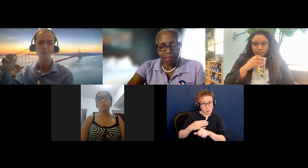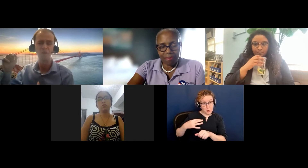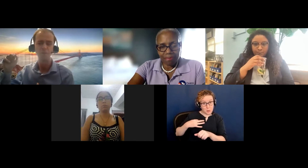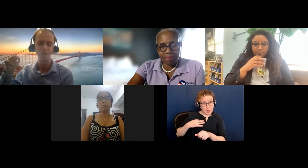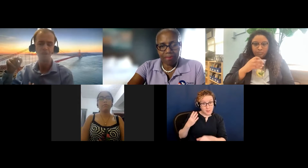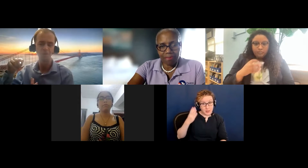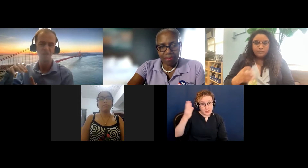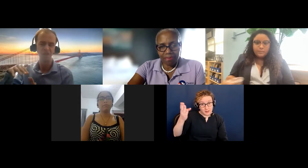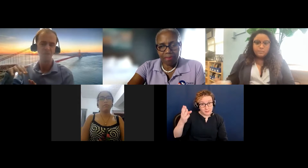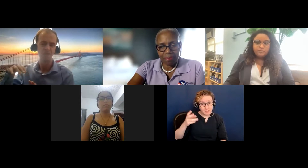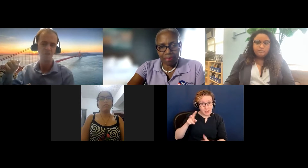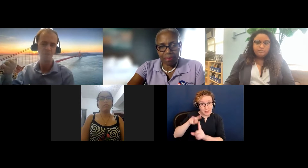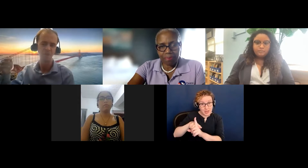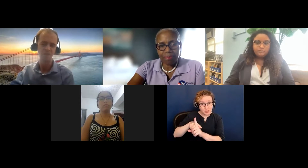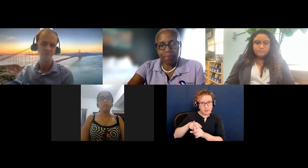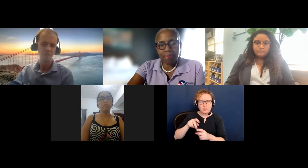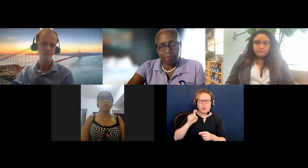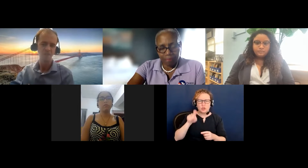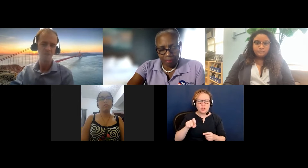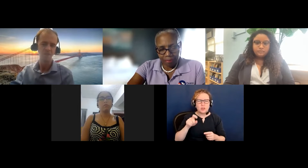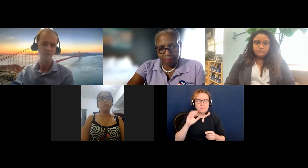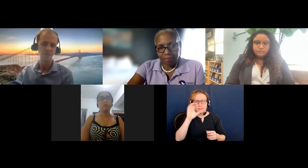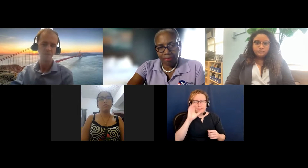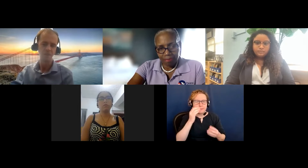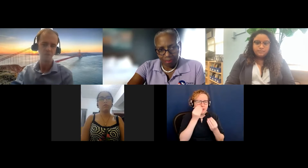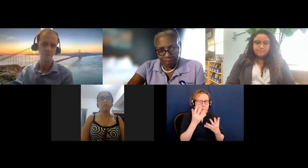you should try to glean information about what conditions are like in different countries.